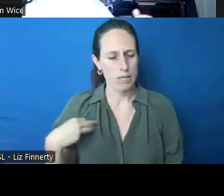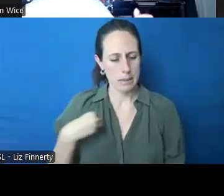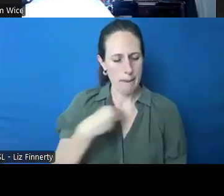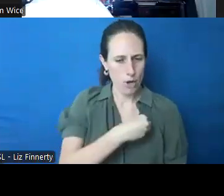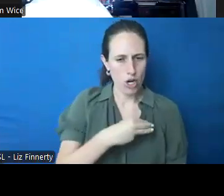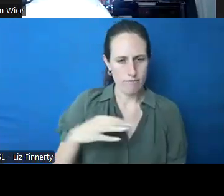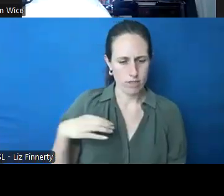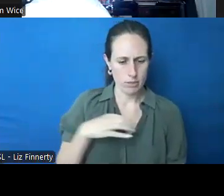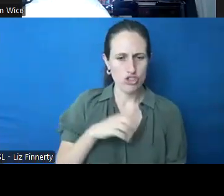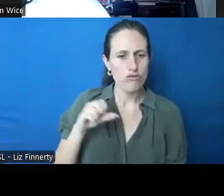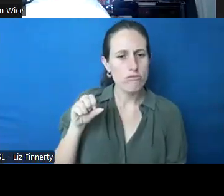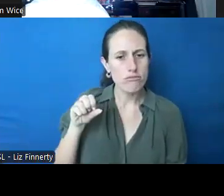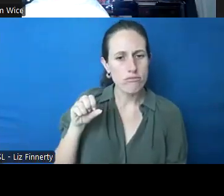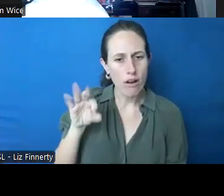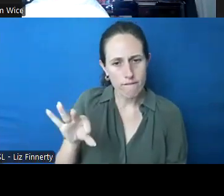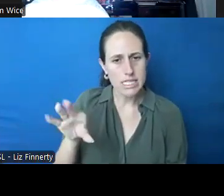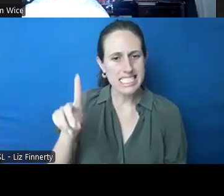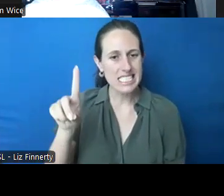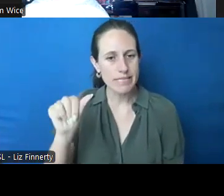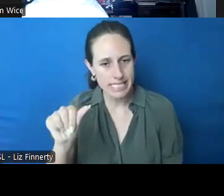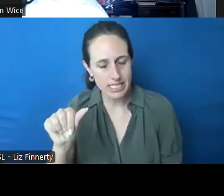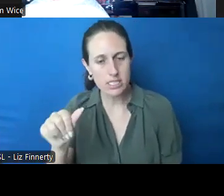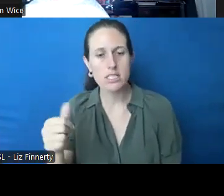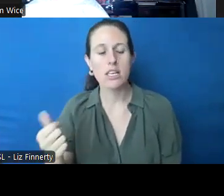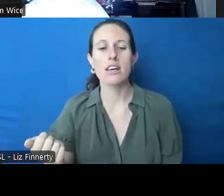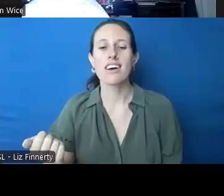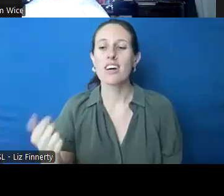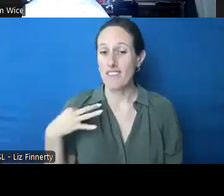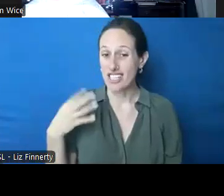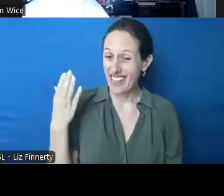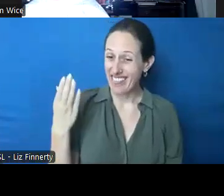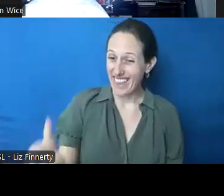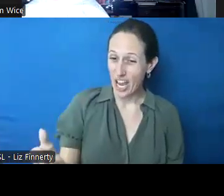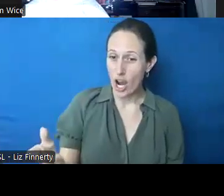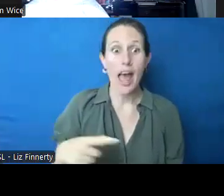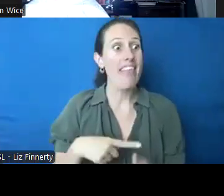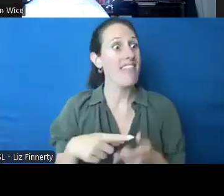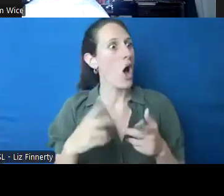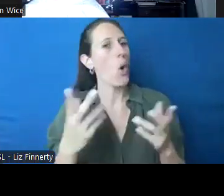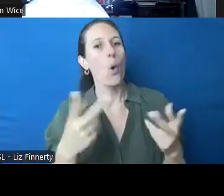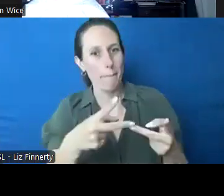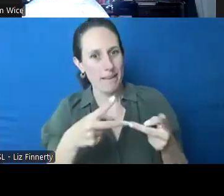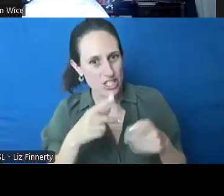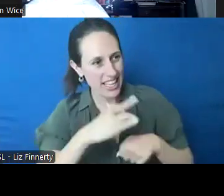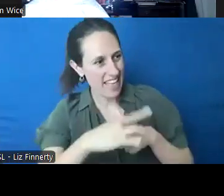Commission on Disability and also chairman. So when the position came up for the ADA